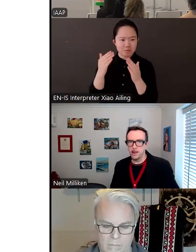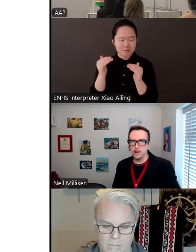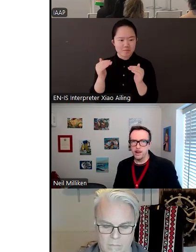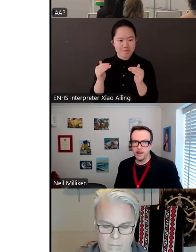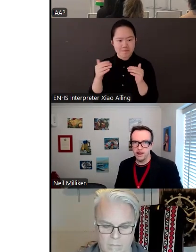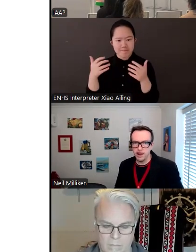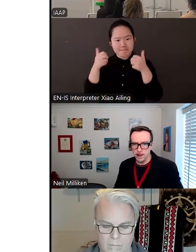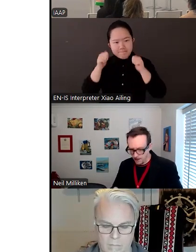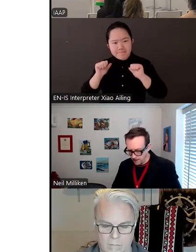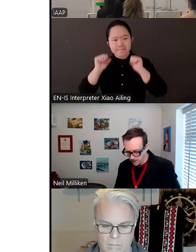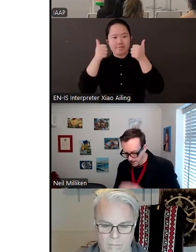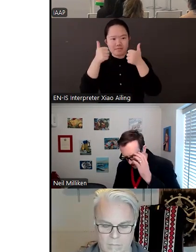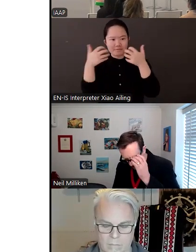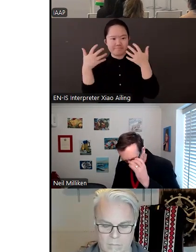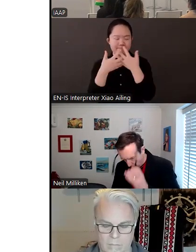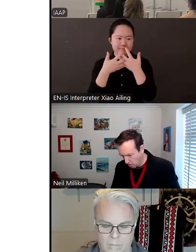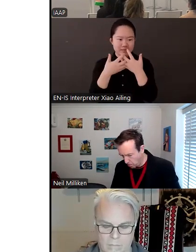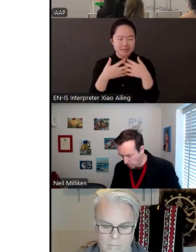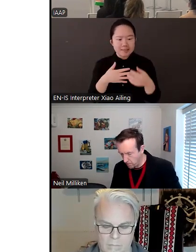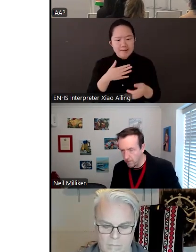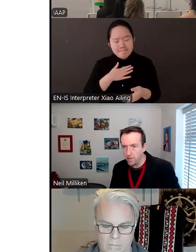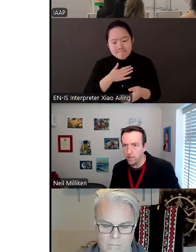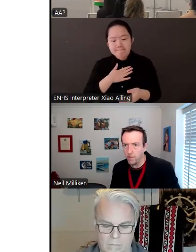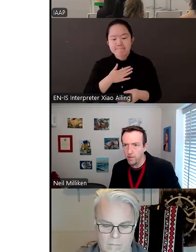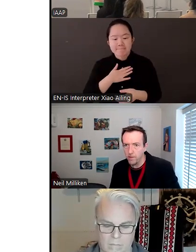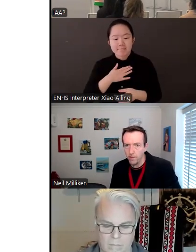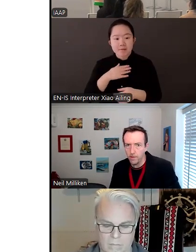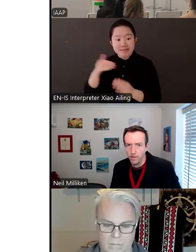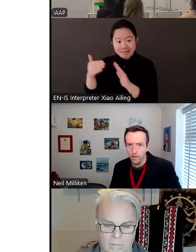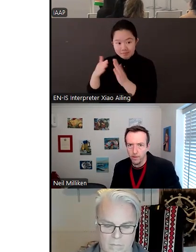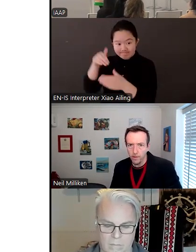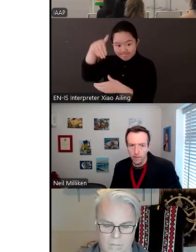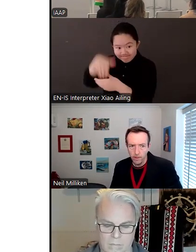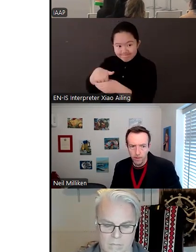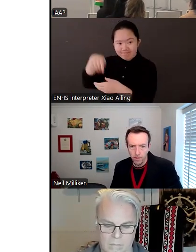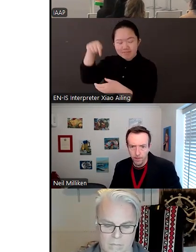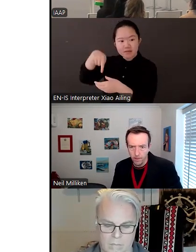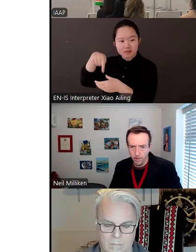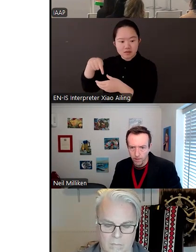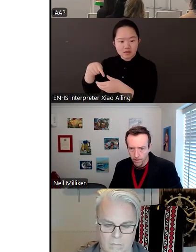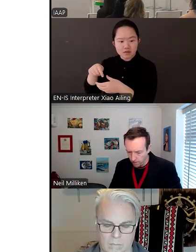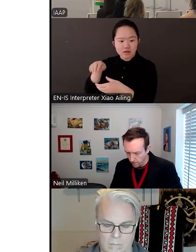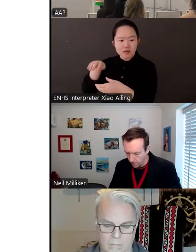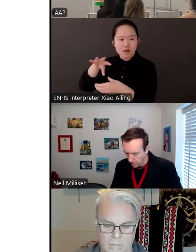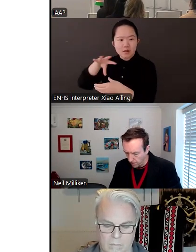And what I think I found was that these people draw upon the different models they are. They're all internalized in one person. Right?